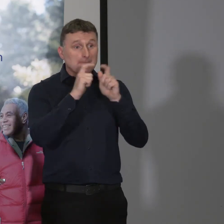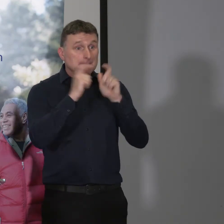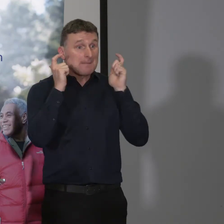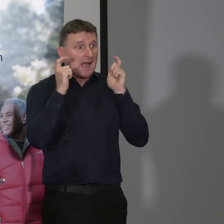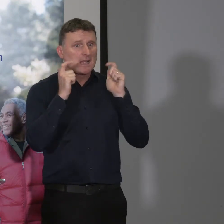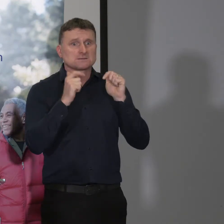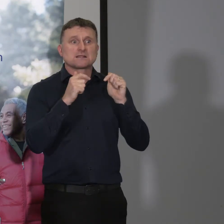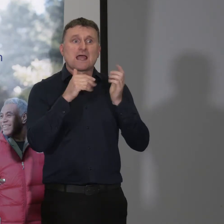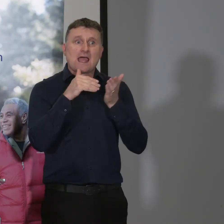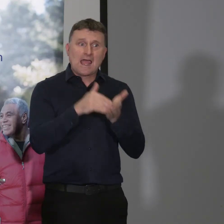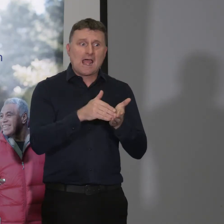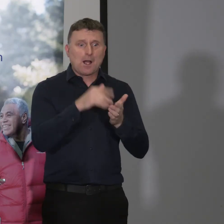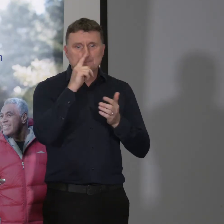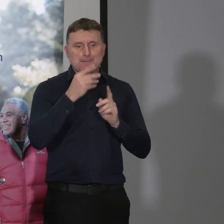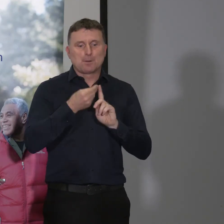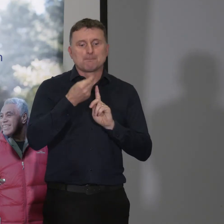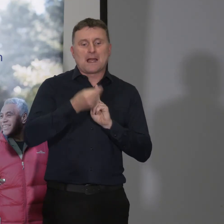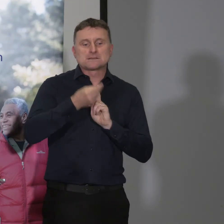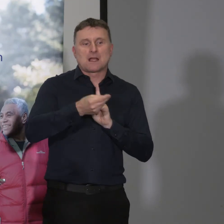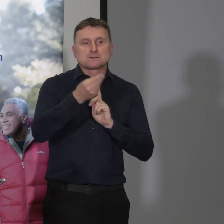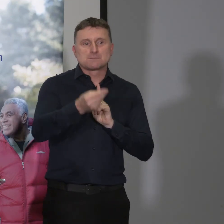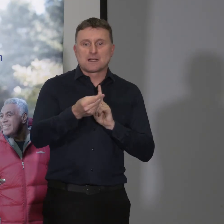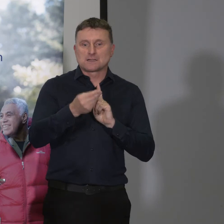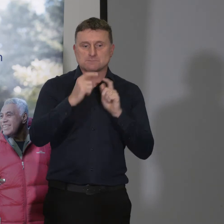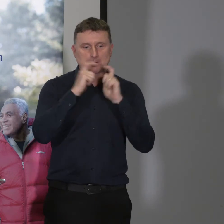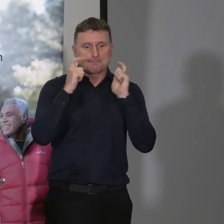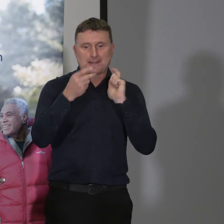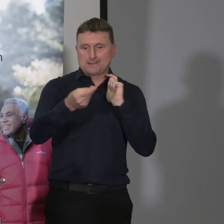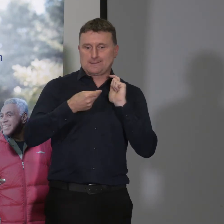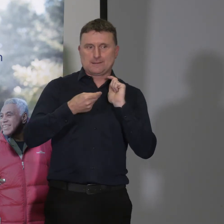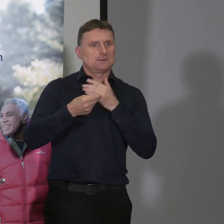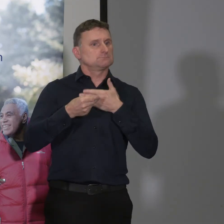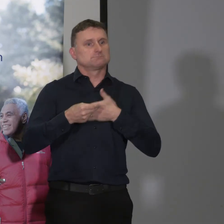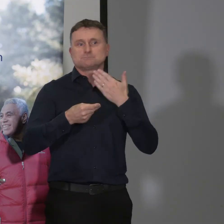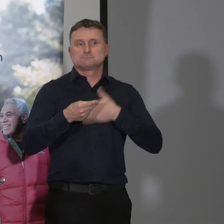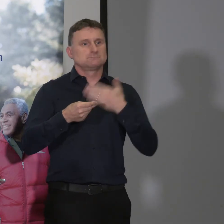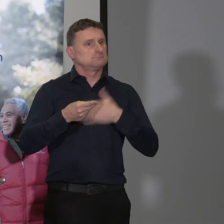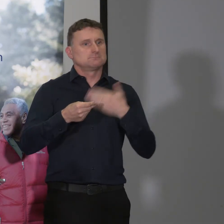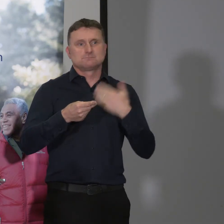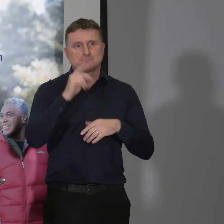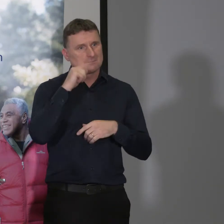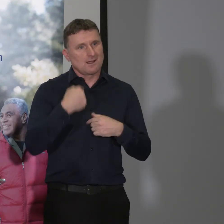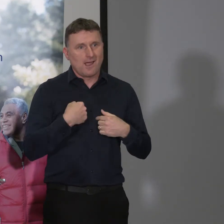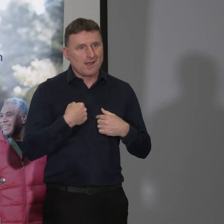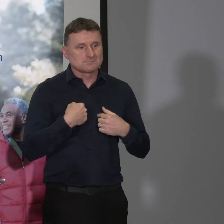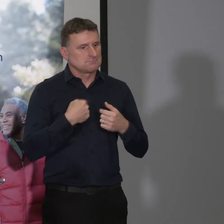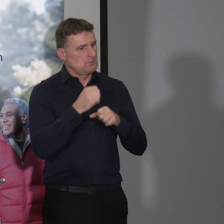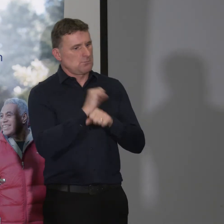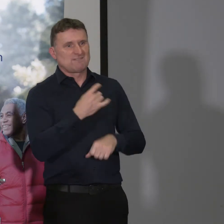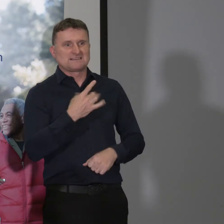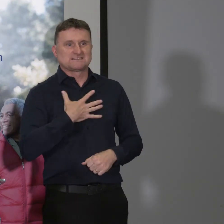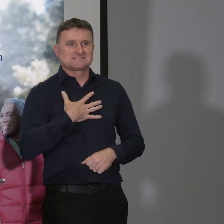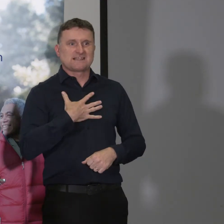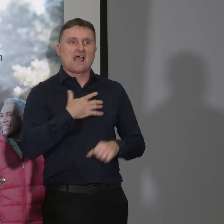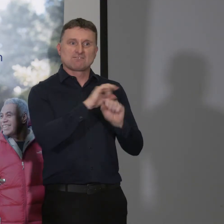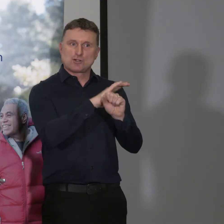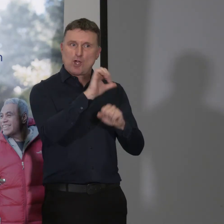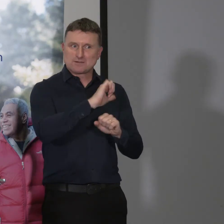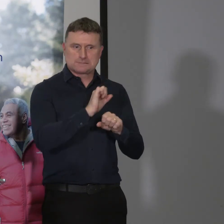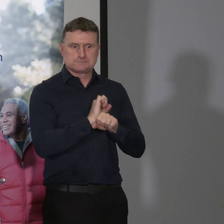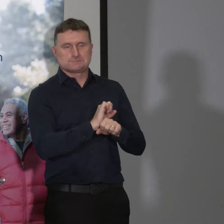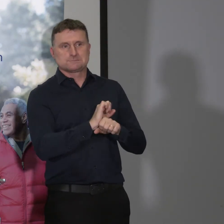reduce transmission, they